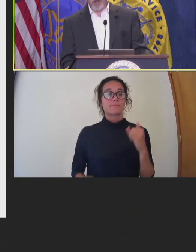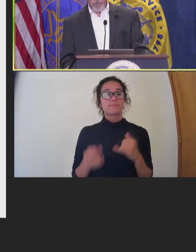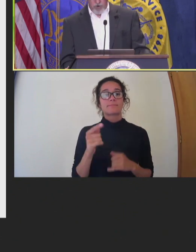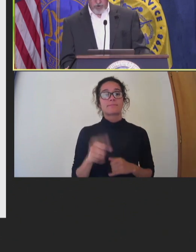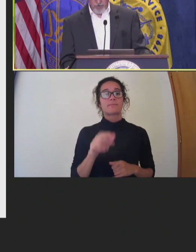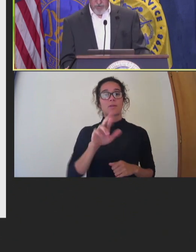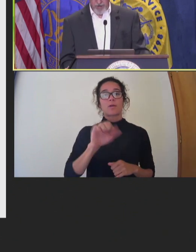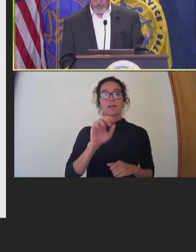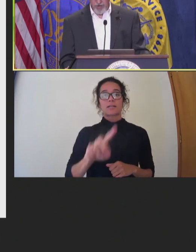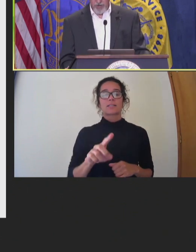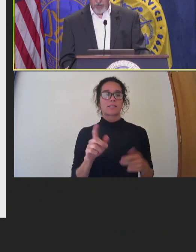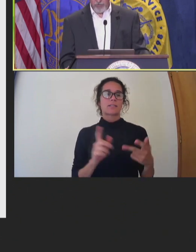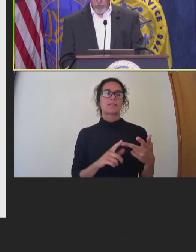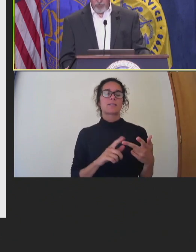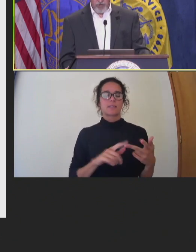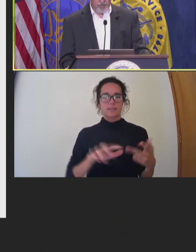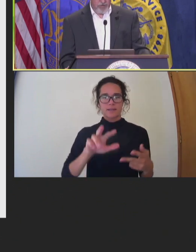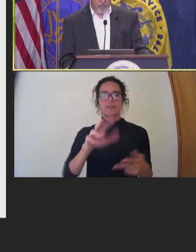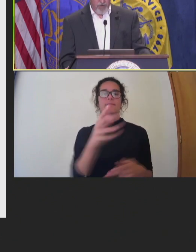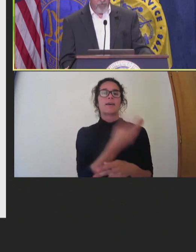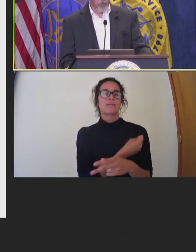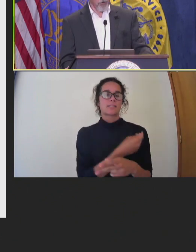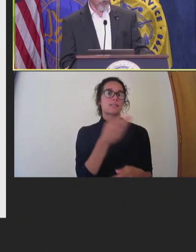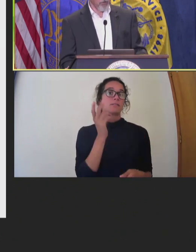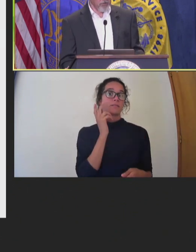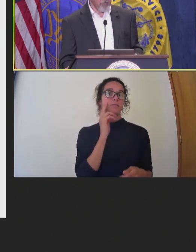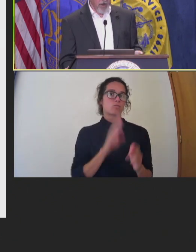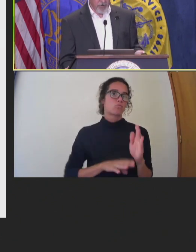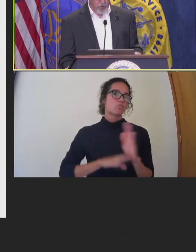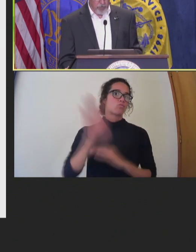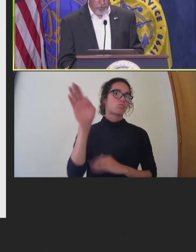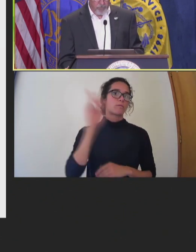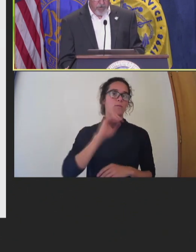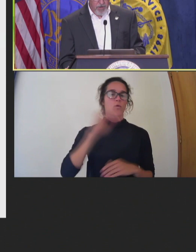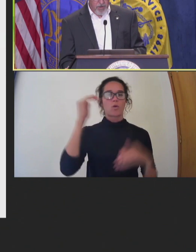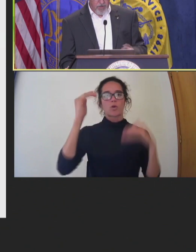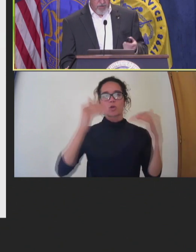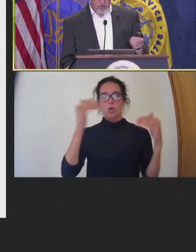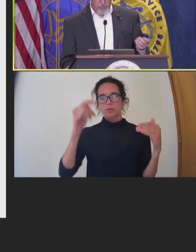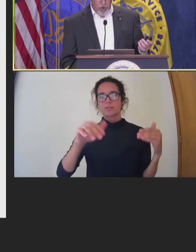RSV vaccine in this first season for adults 65 and older. This is part of